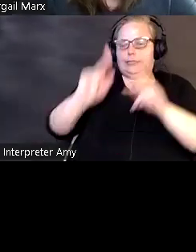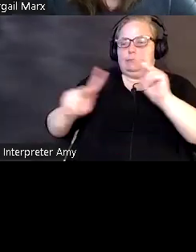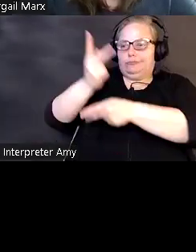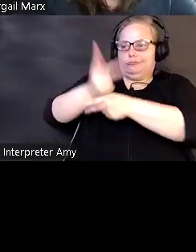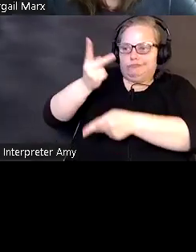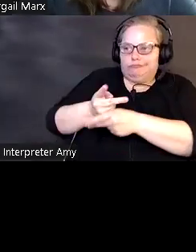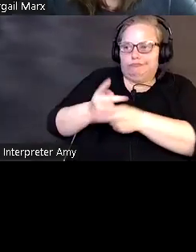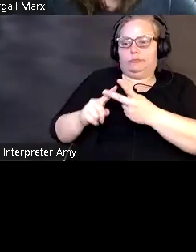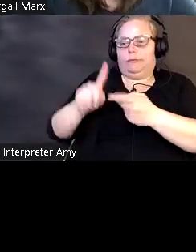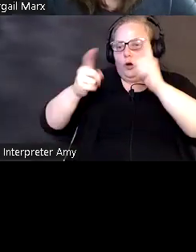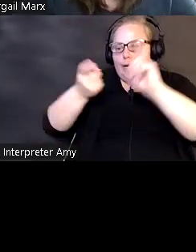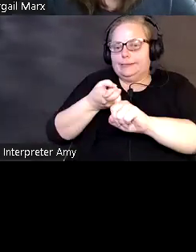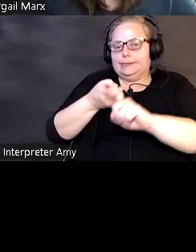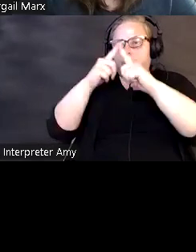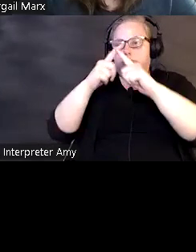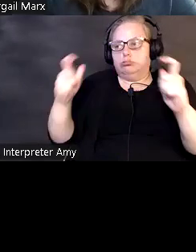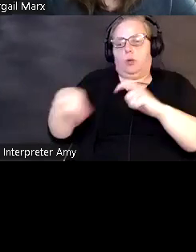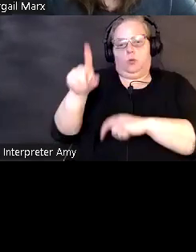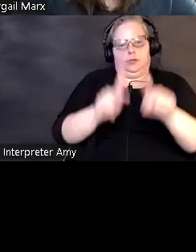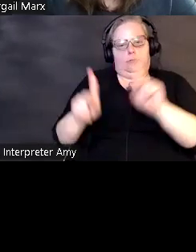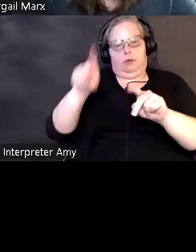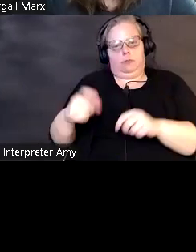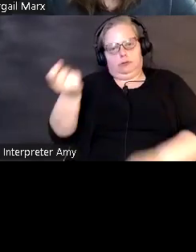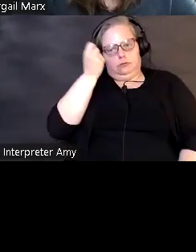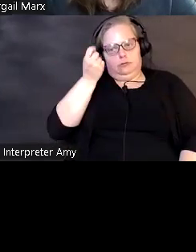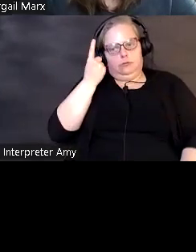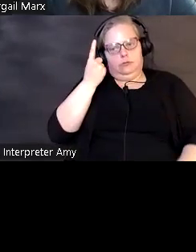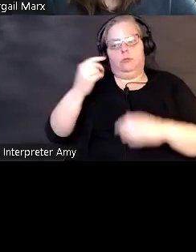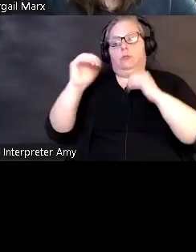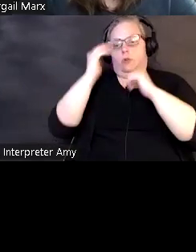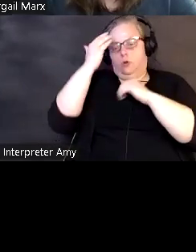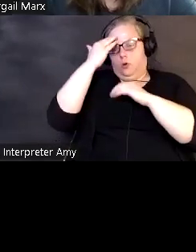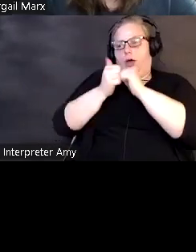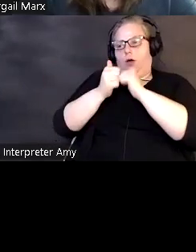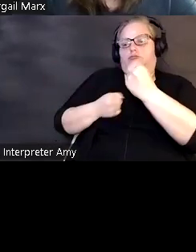those are the people that need to understand and know how to provide that ongoing support as well.